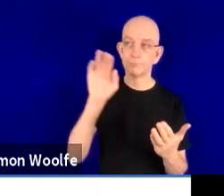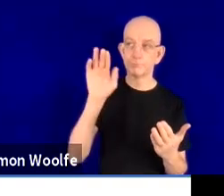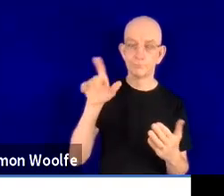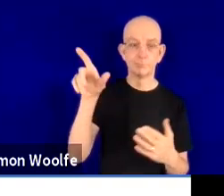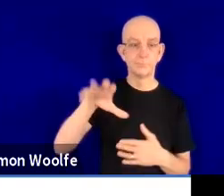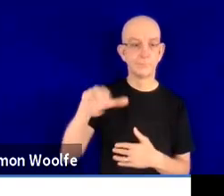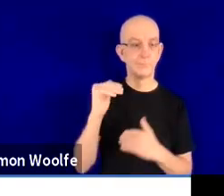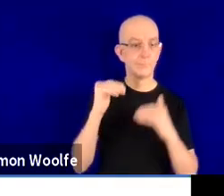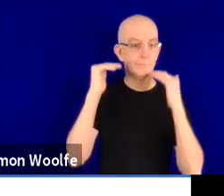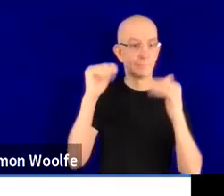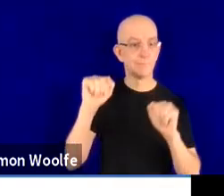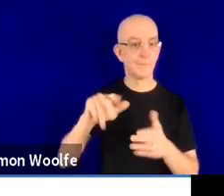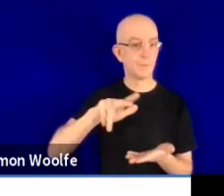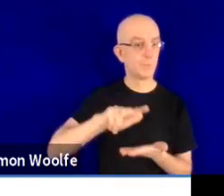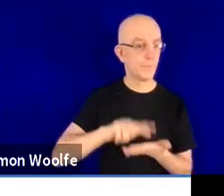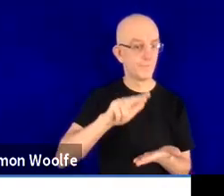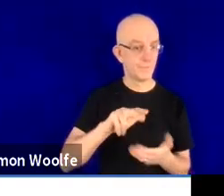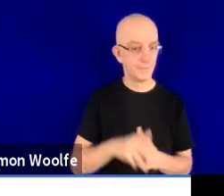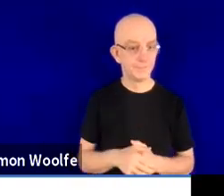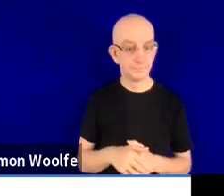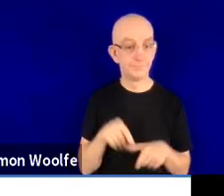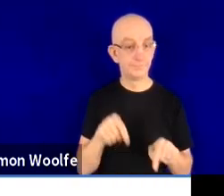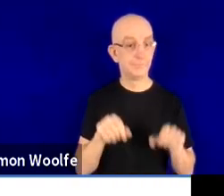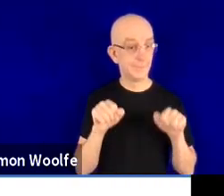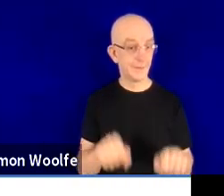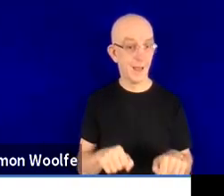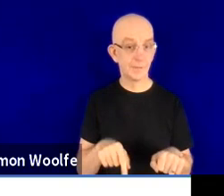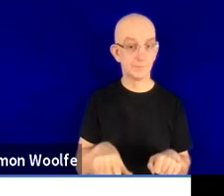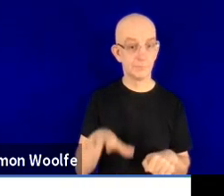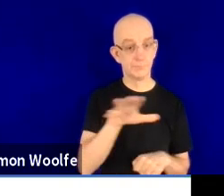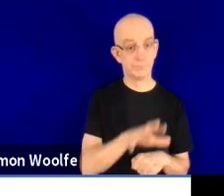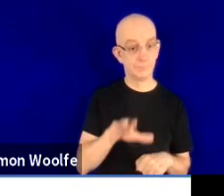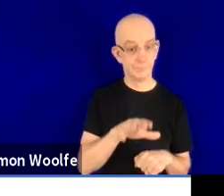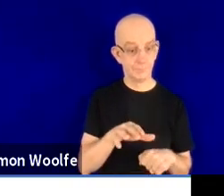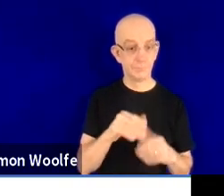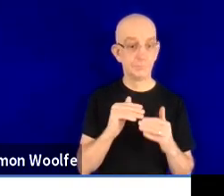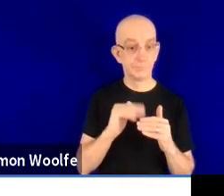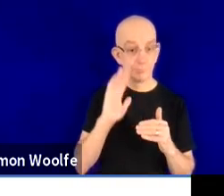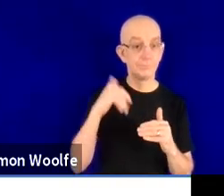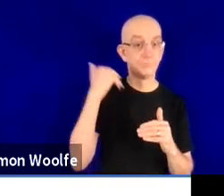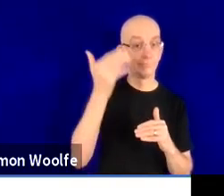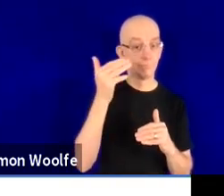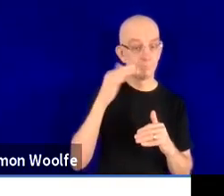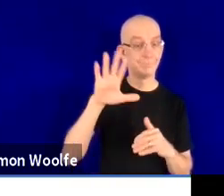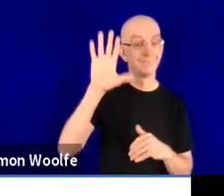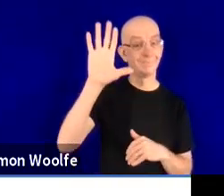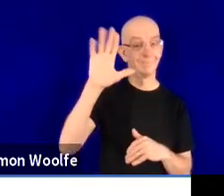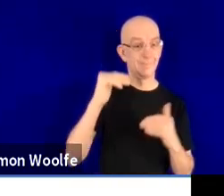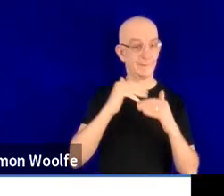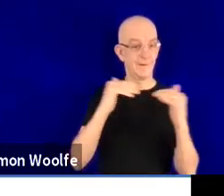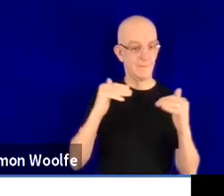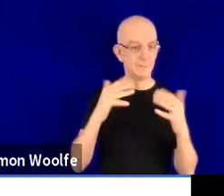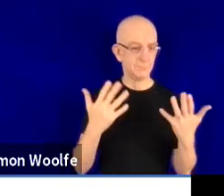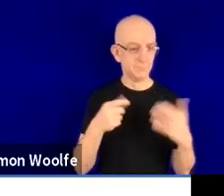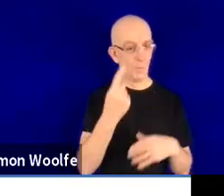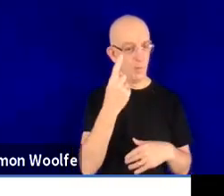It's one way of doing it. But the interesting thing is that it provides greater reliability while increasing accessibility and comprehensiveness